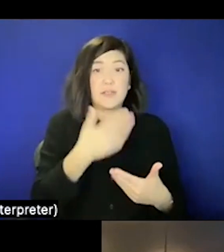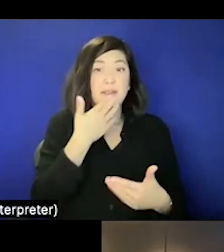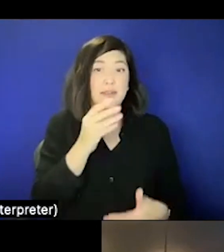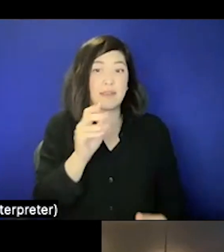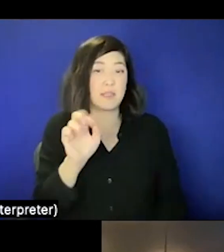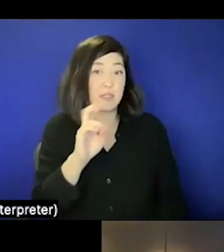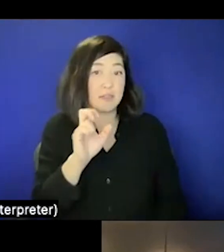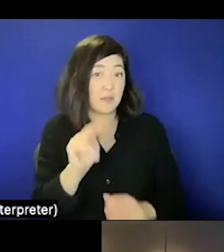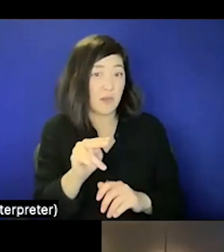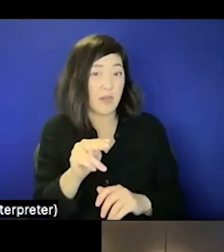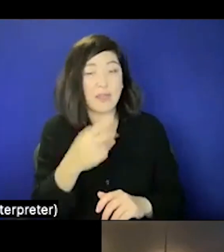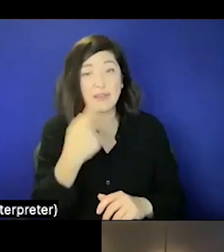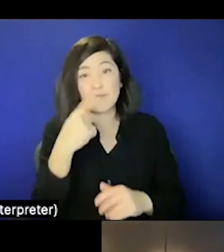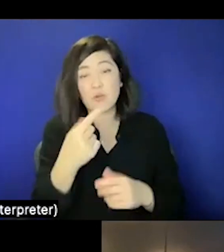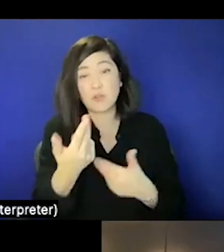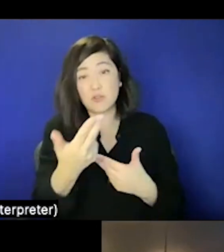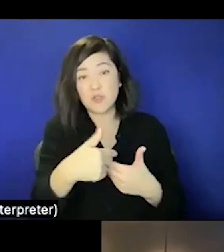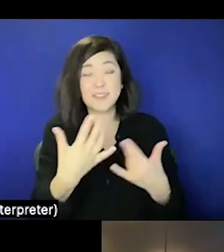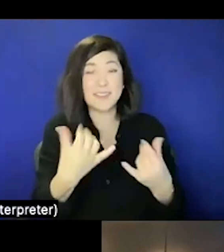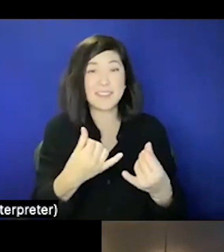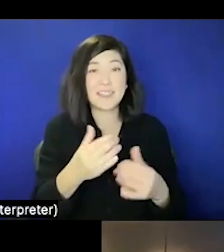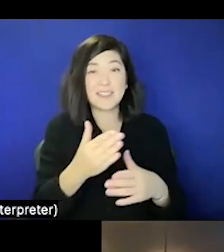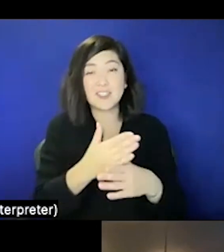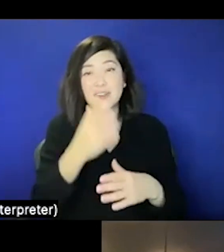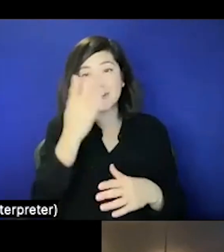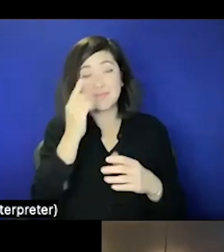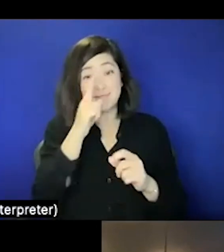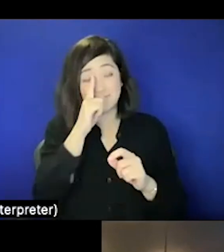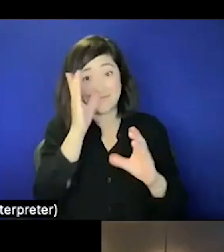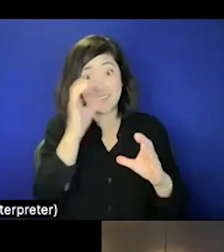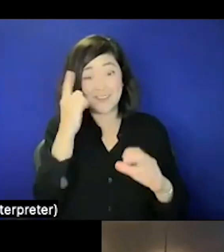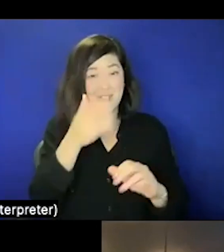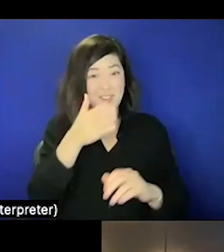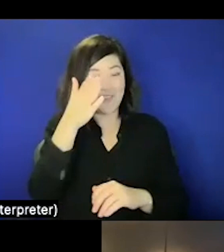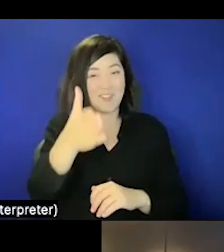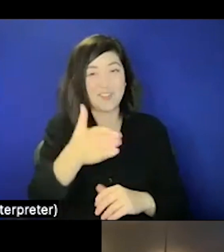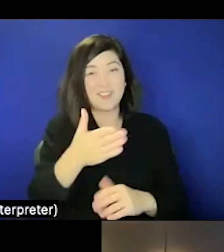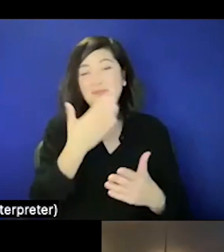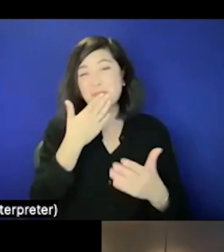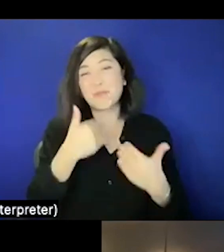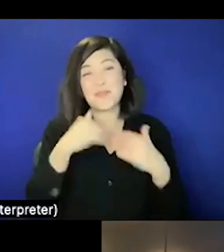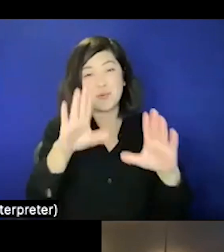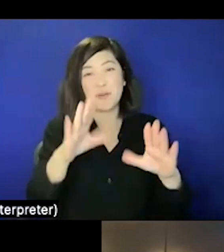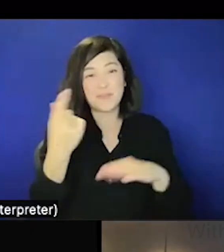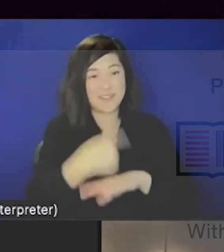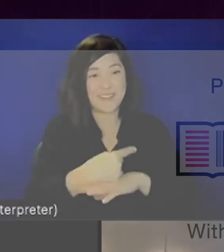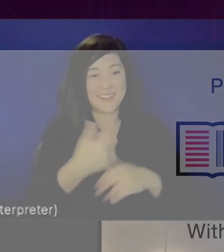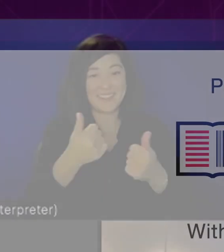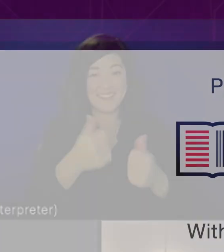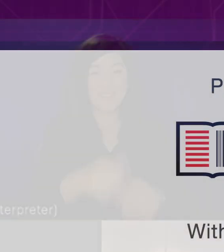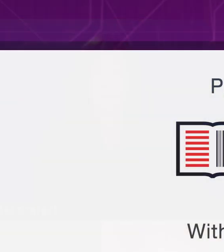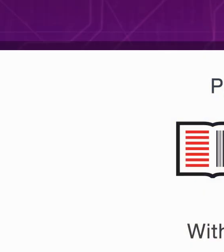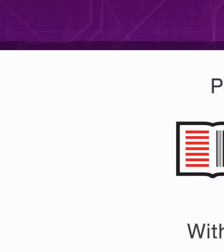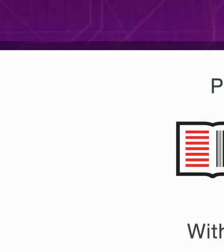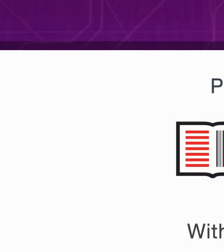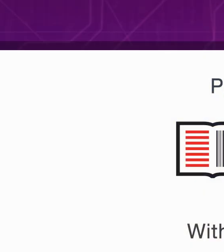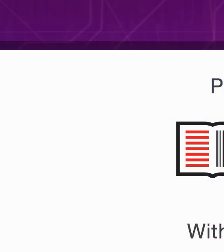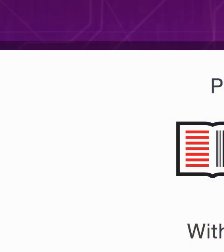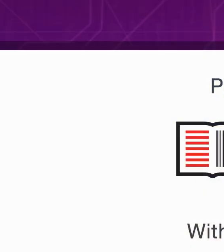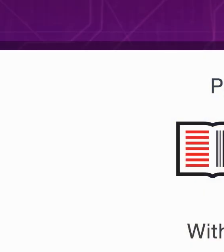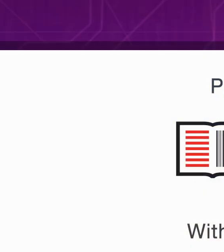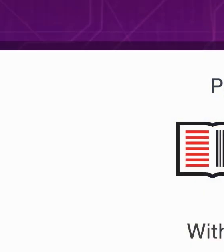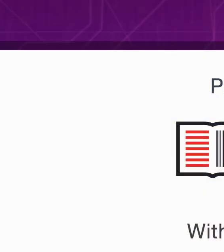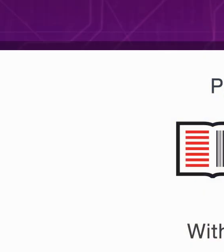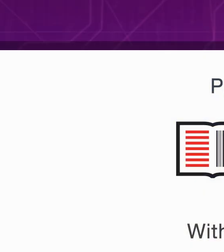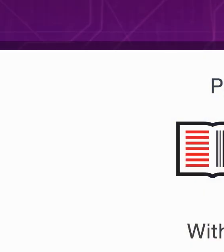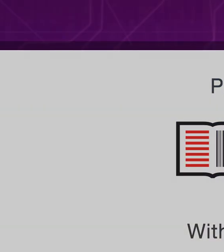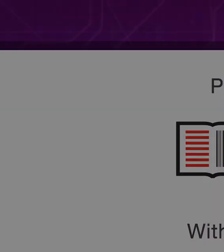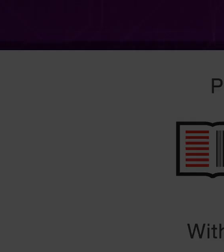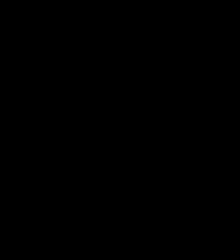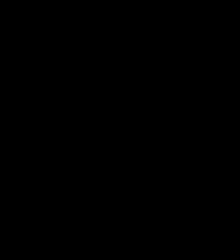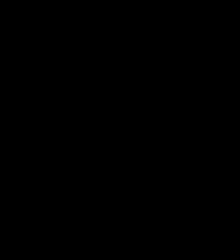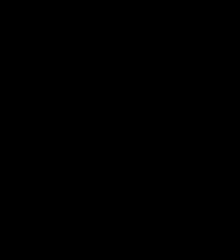us today and sharing your vision of the future. Thank you, everyone, and have a fabulous day.